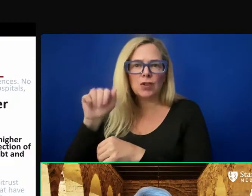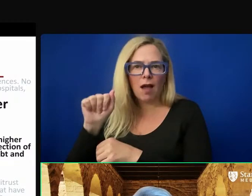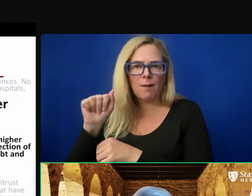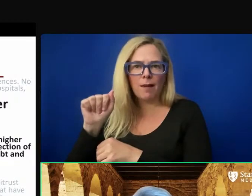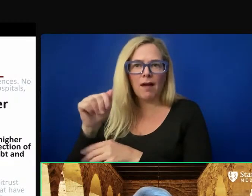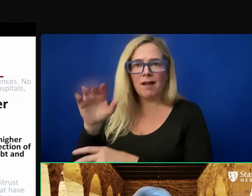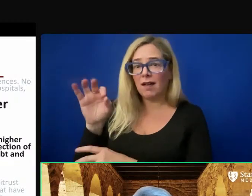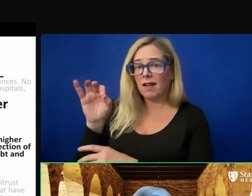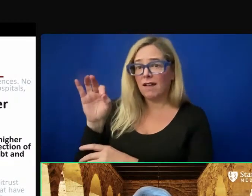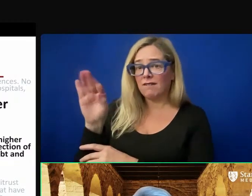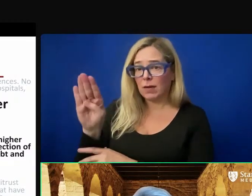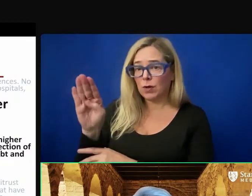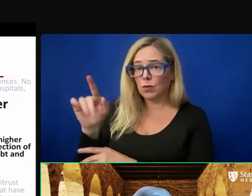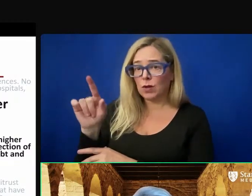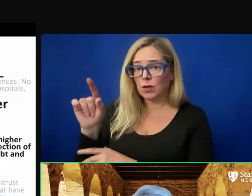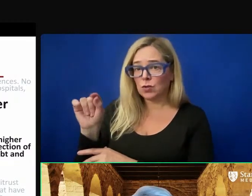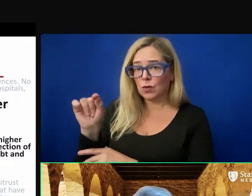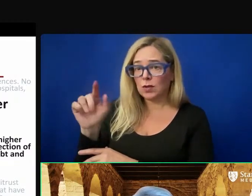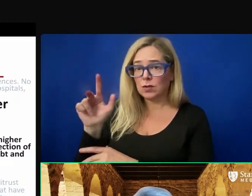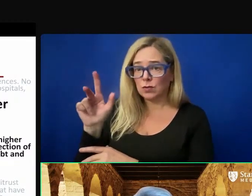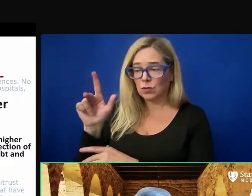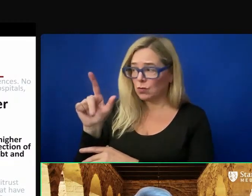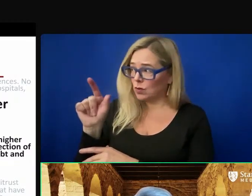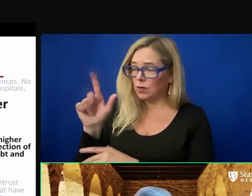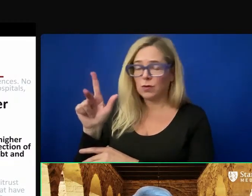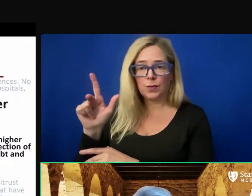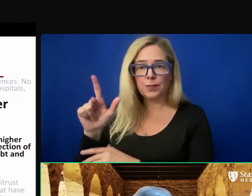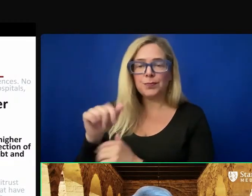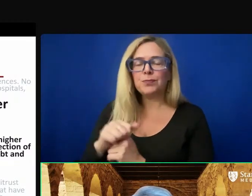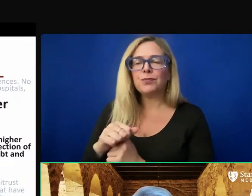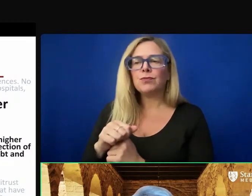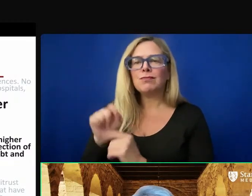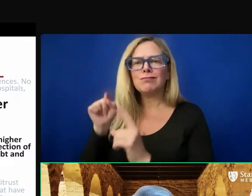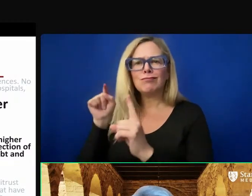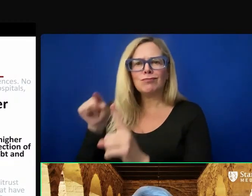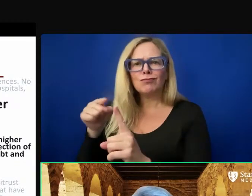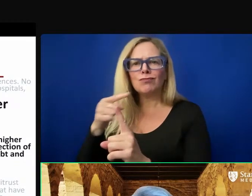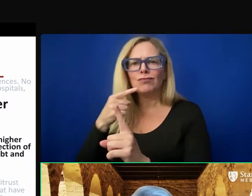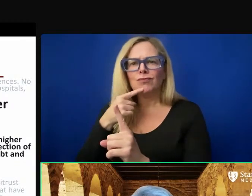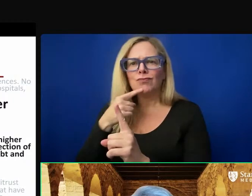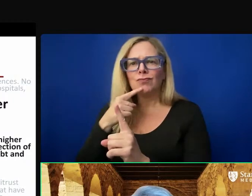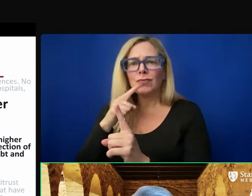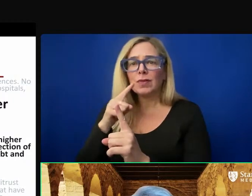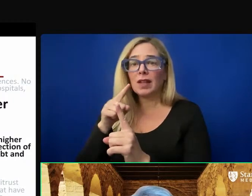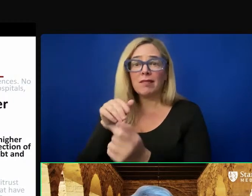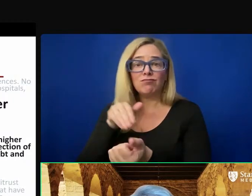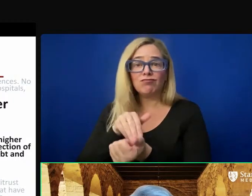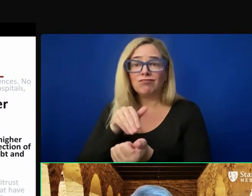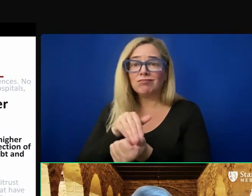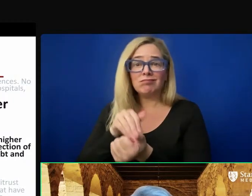And he argues that healthcare professionals in all disciplines need to become noisier